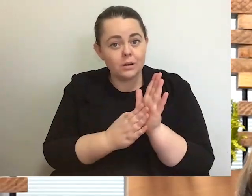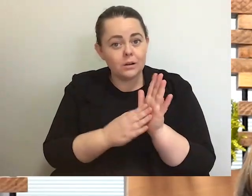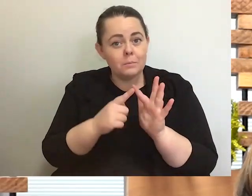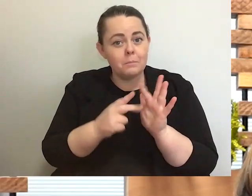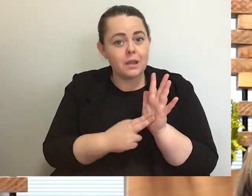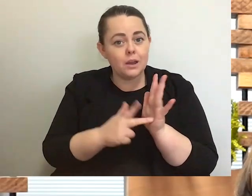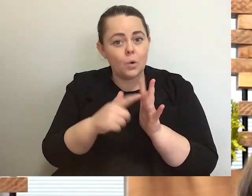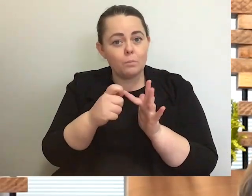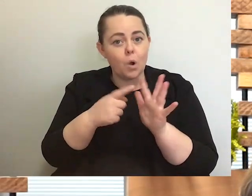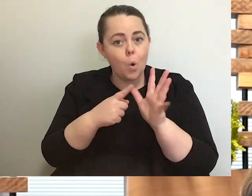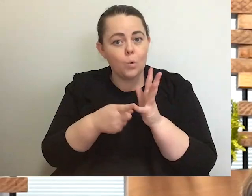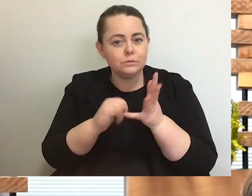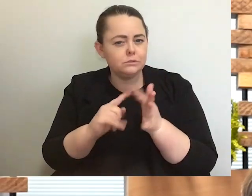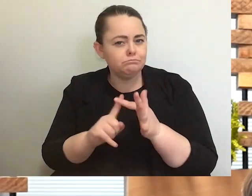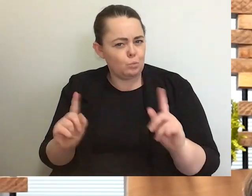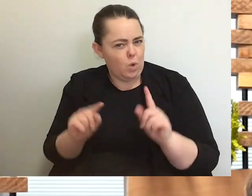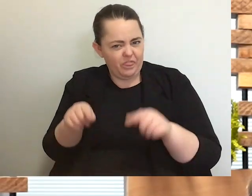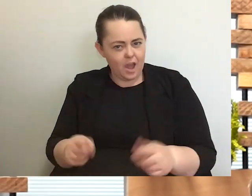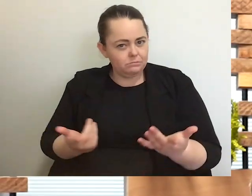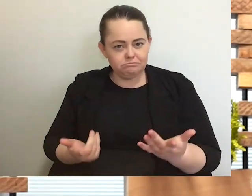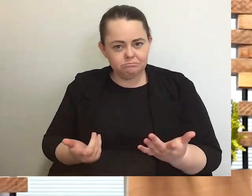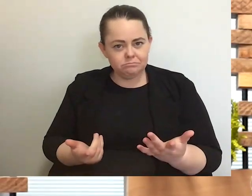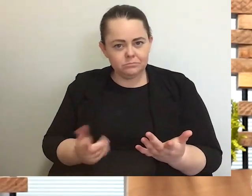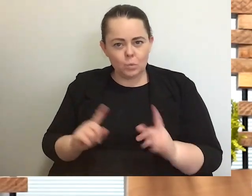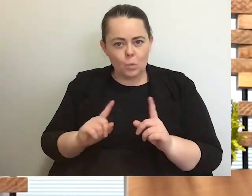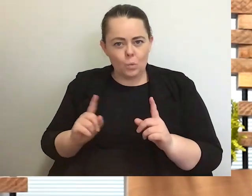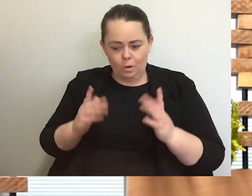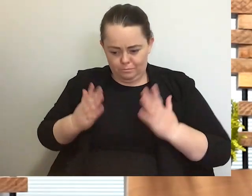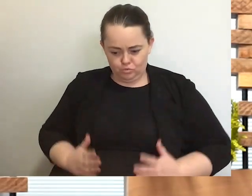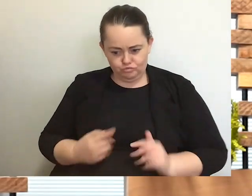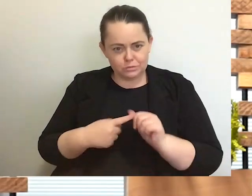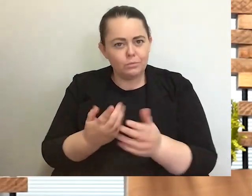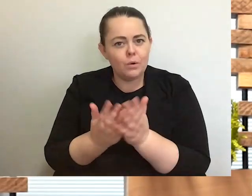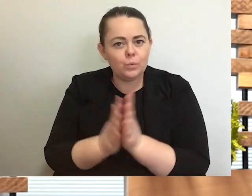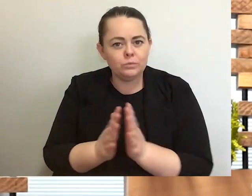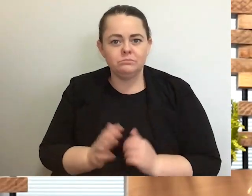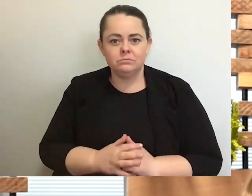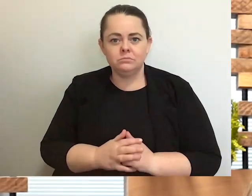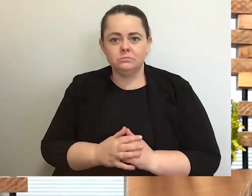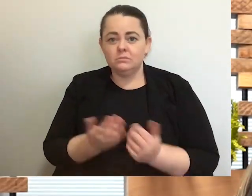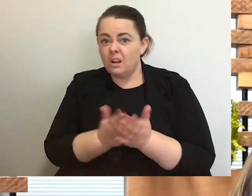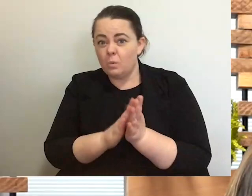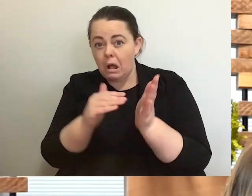what some of the symptoms are and what some of the treatments are. And we recognise that whilst menopause is a natural process